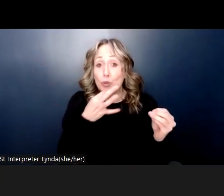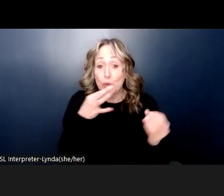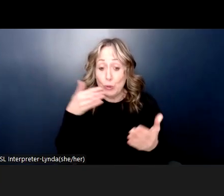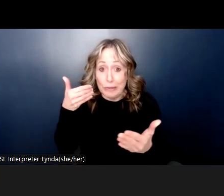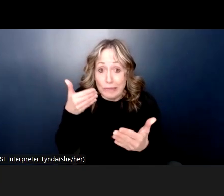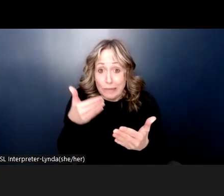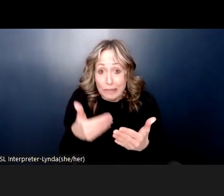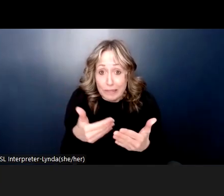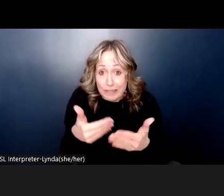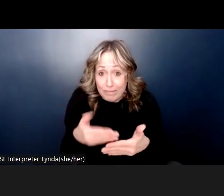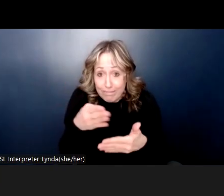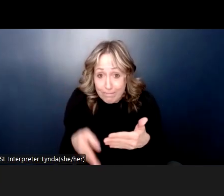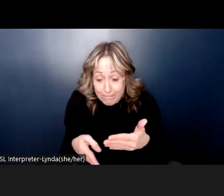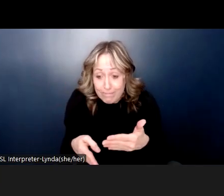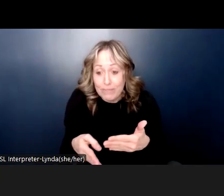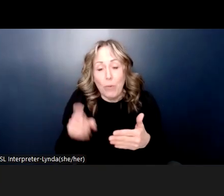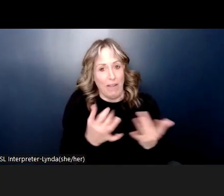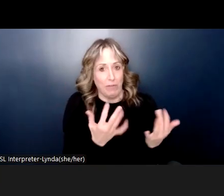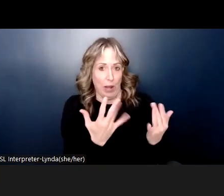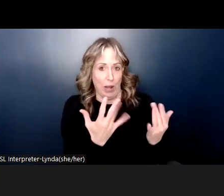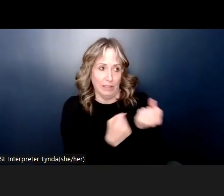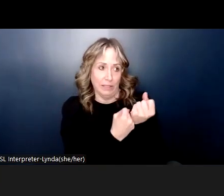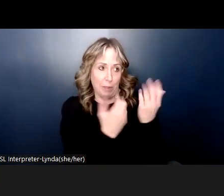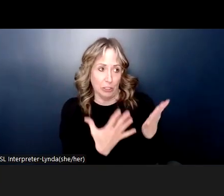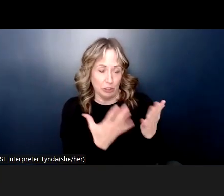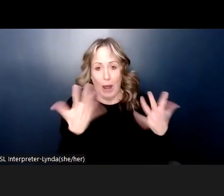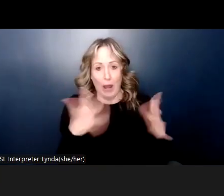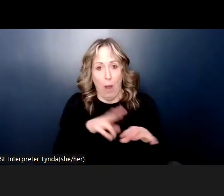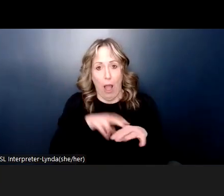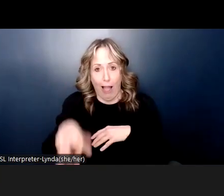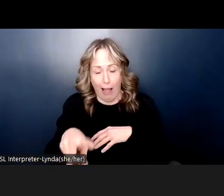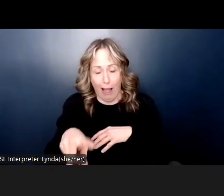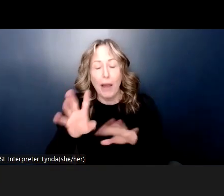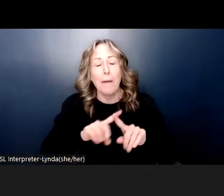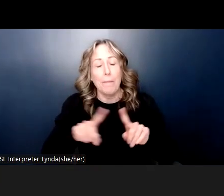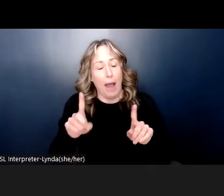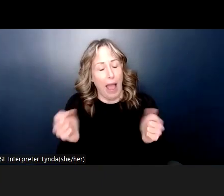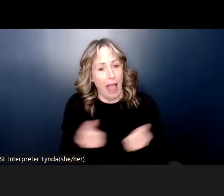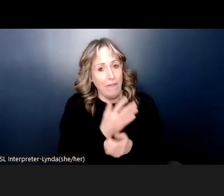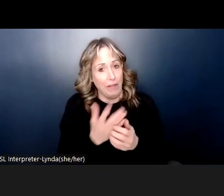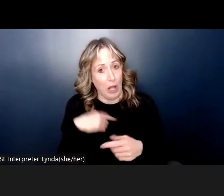Again, we need to wait for our sponsors, so I don't want to get too far ahead. But everything is looking very well right now.